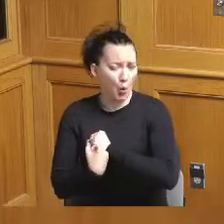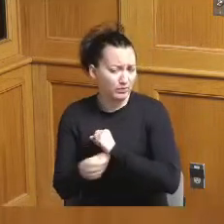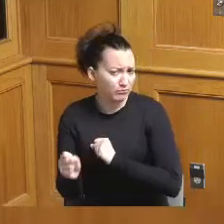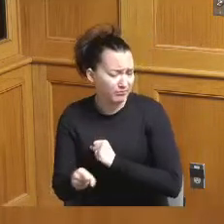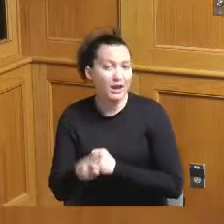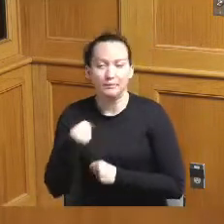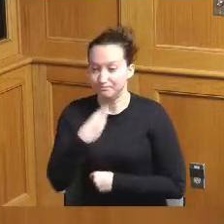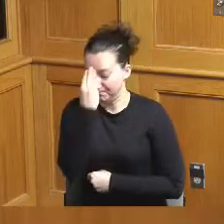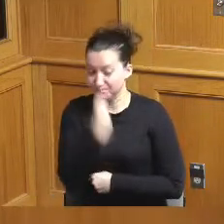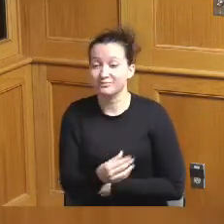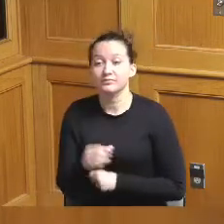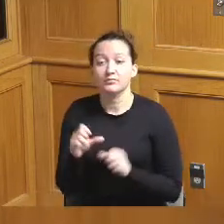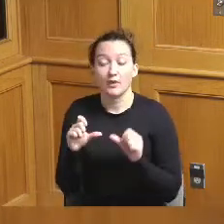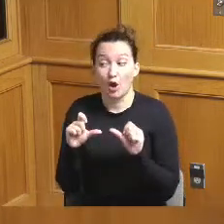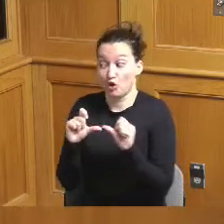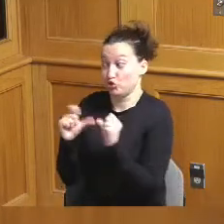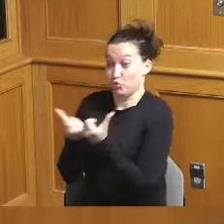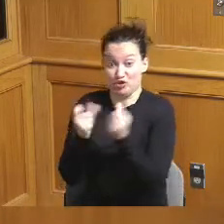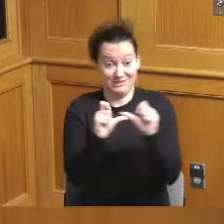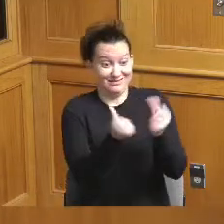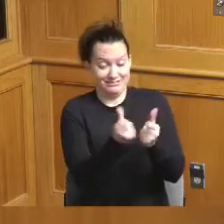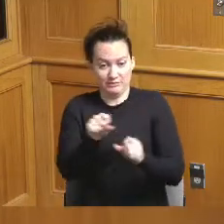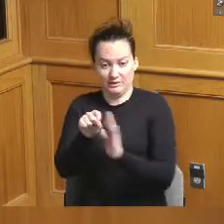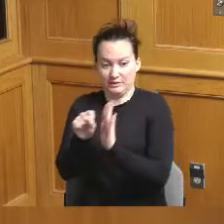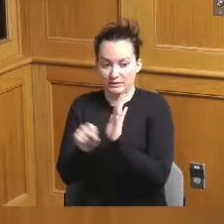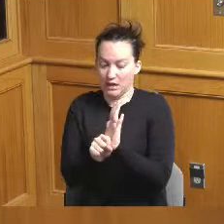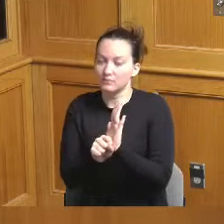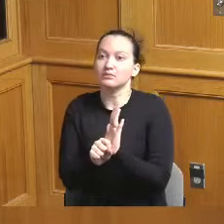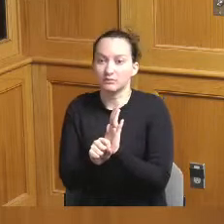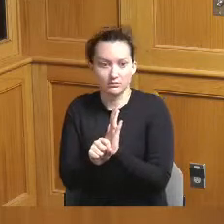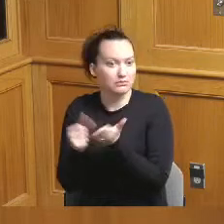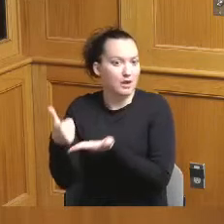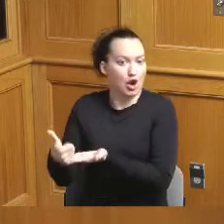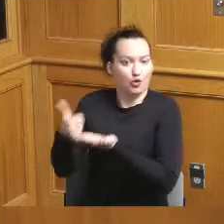say to the associations that at the state have been really extremely helpful for the counties